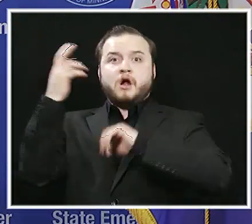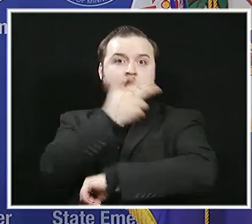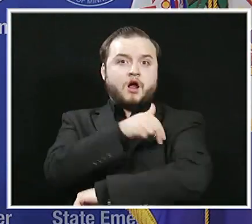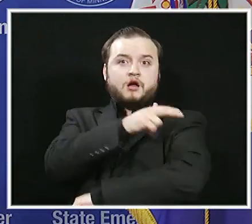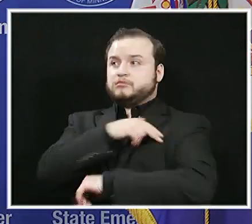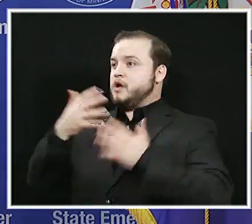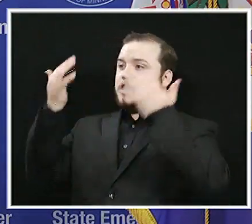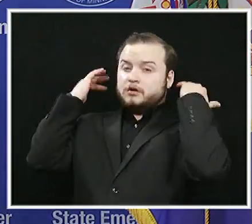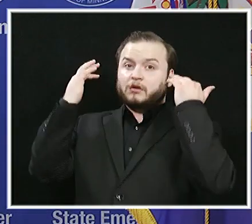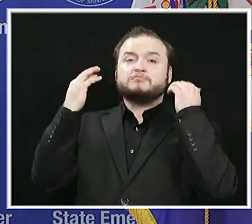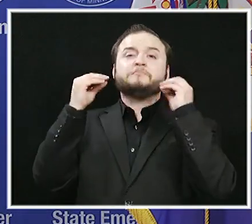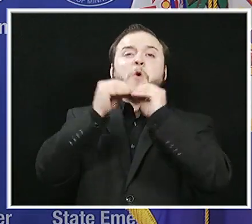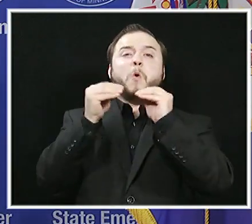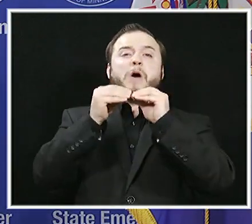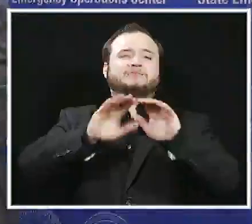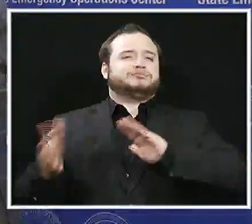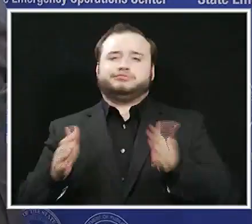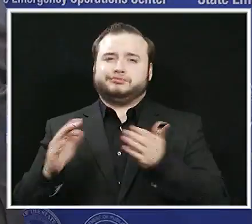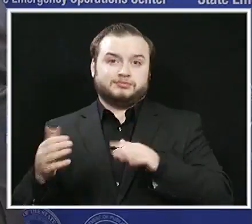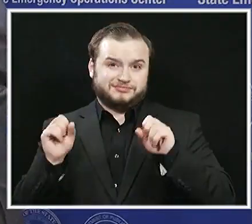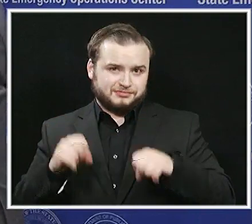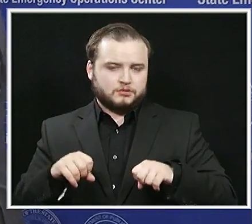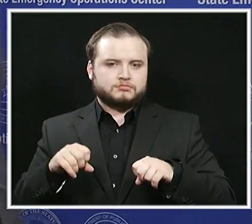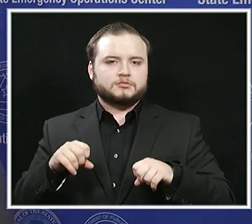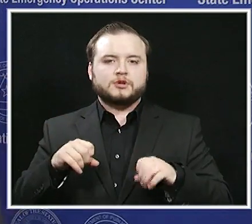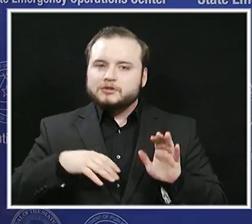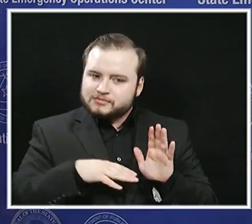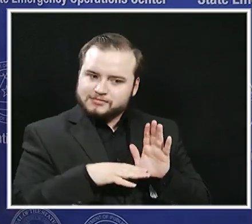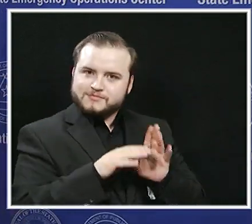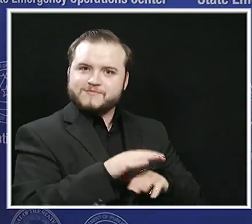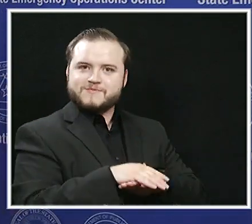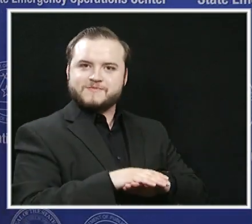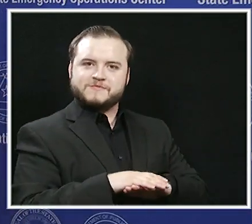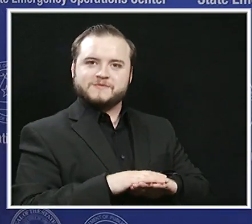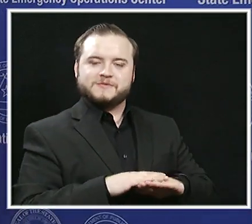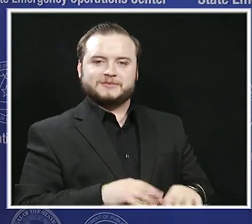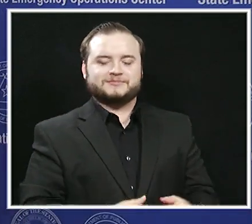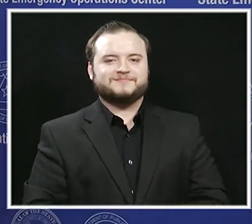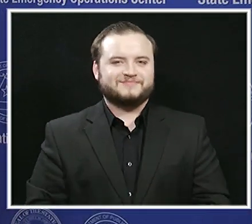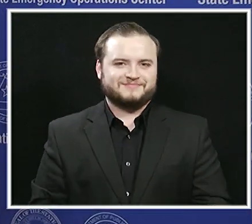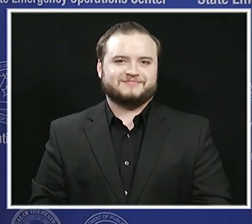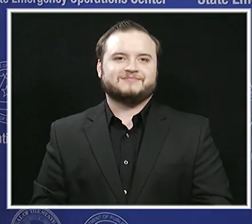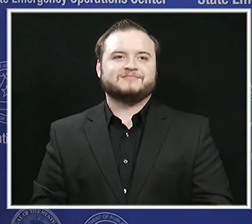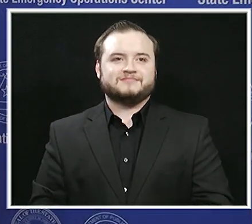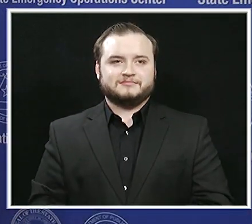health care system. So I continue to show this, though, for one reason also.